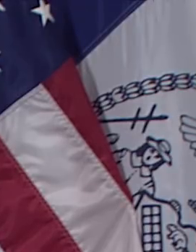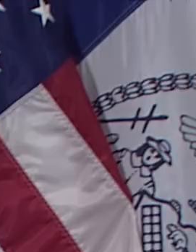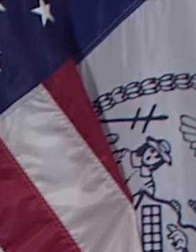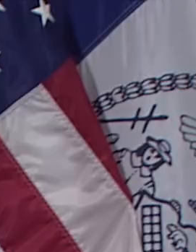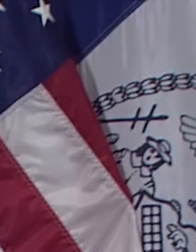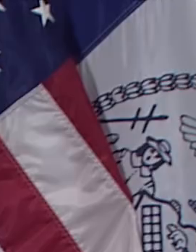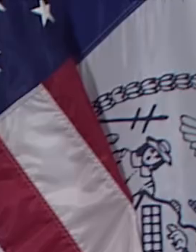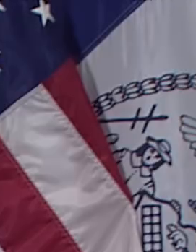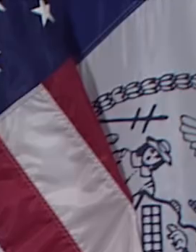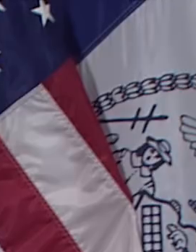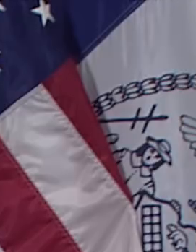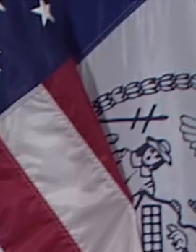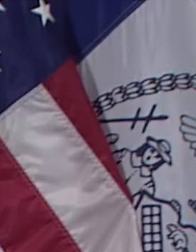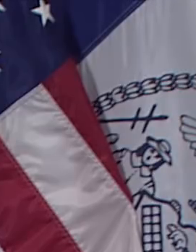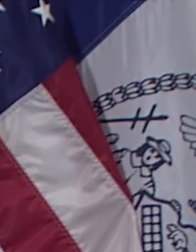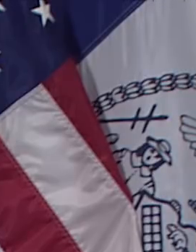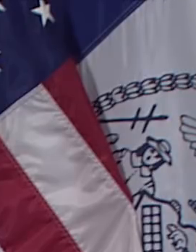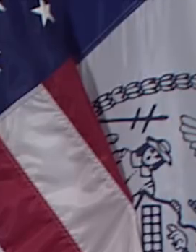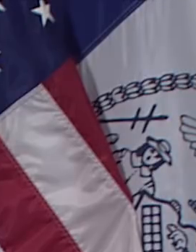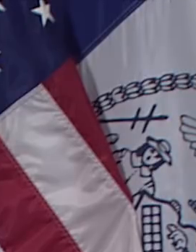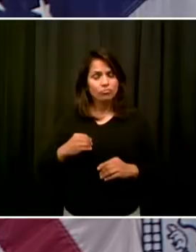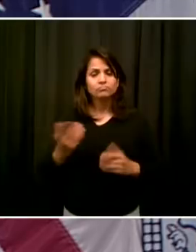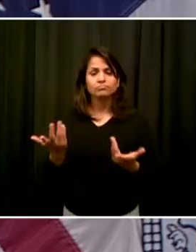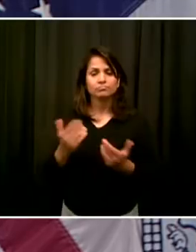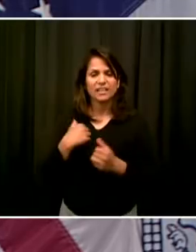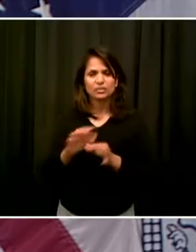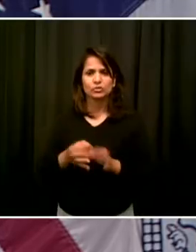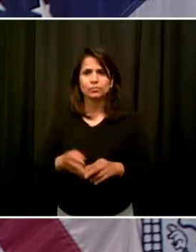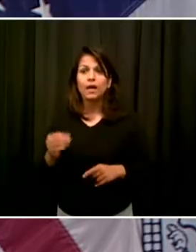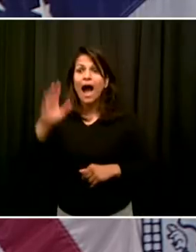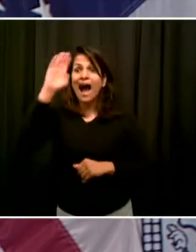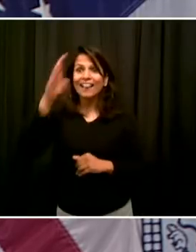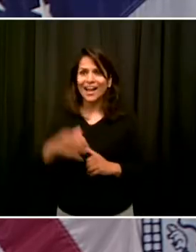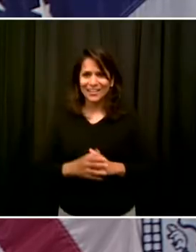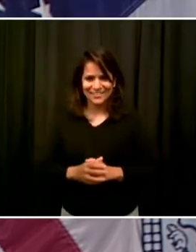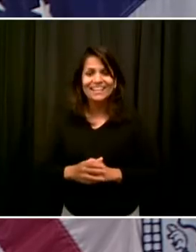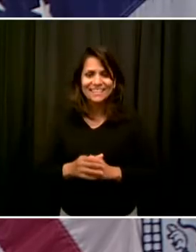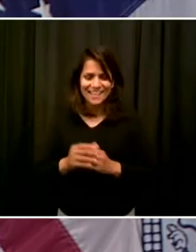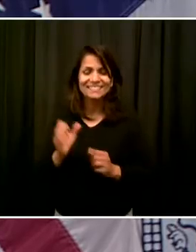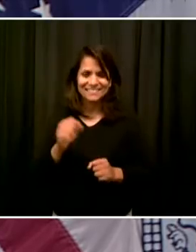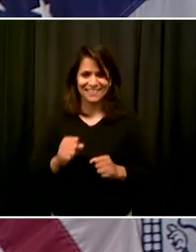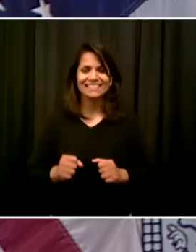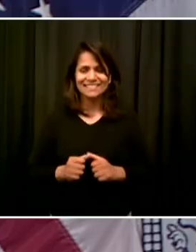BETTER WITH EVERY DECADE AND EVERY YEAR.